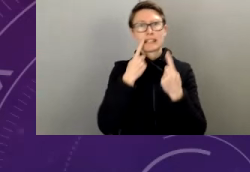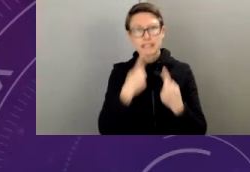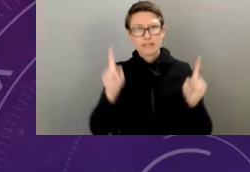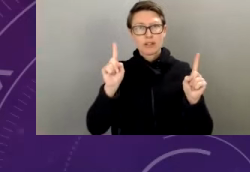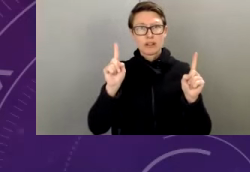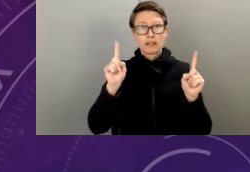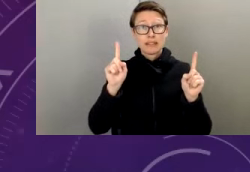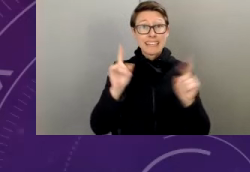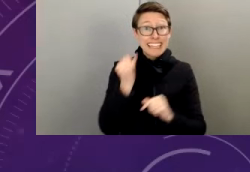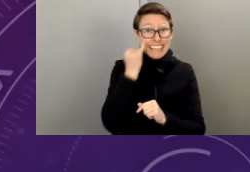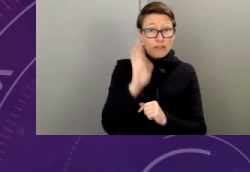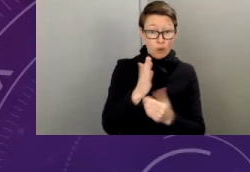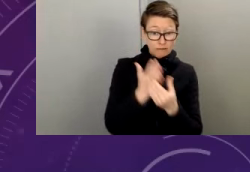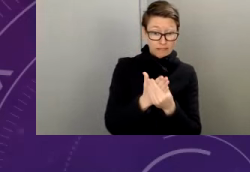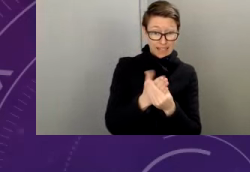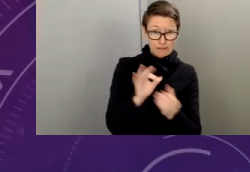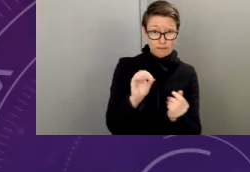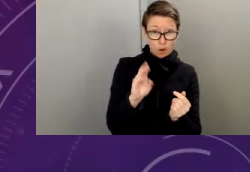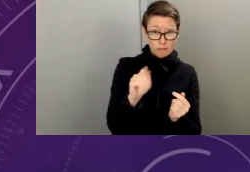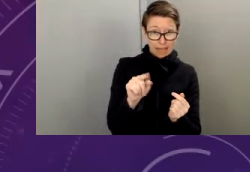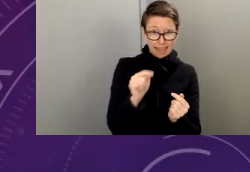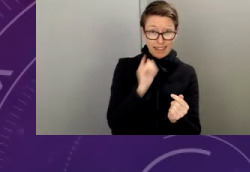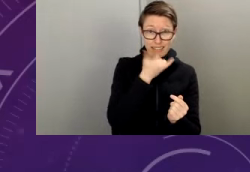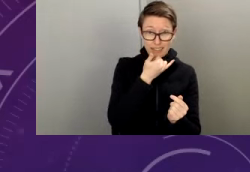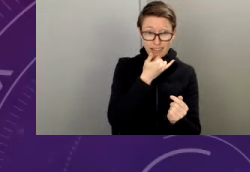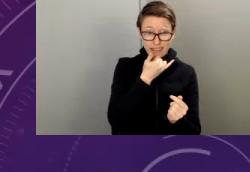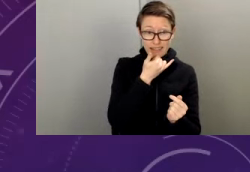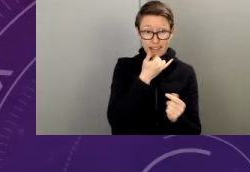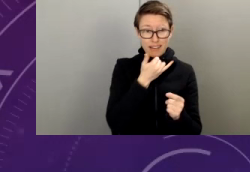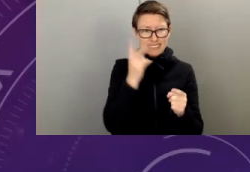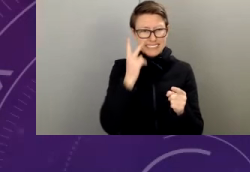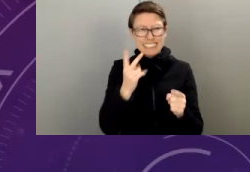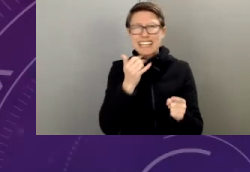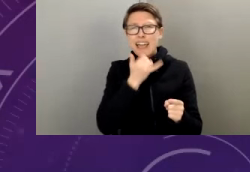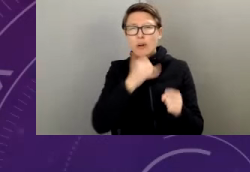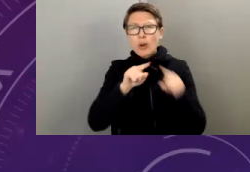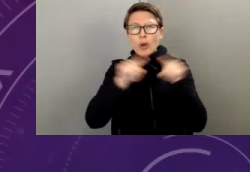correctly to the error that you see there, that's a server response error. Unknown server error.